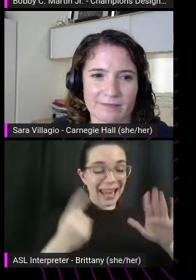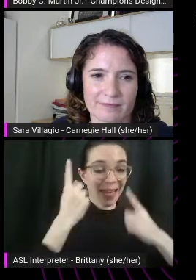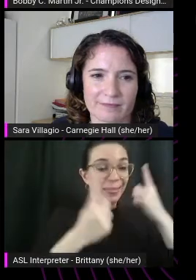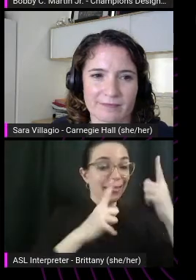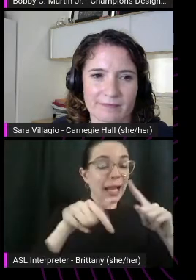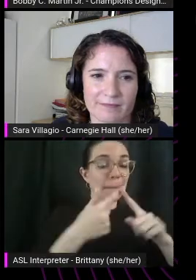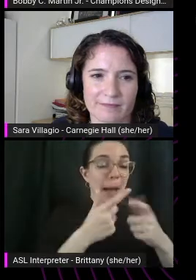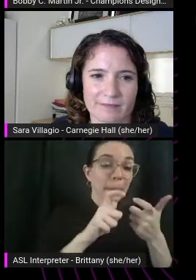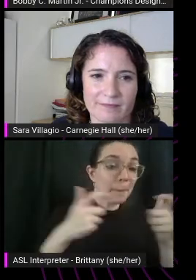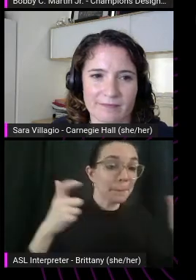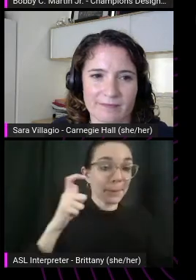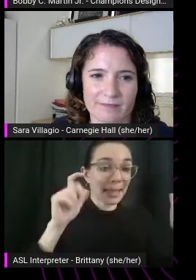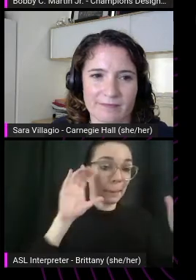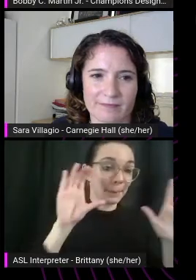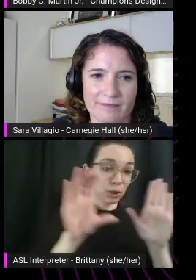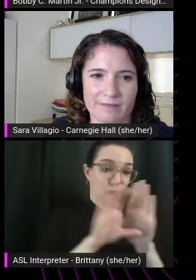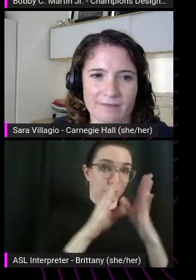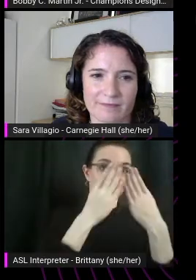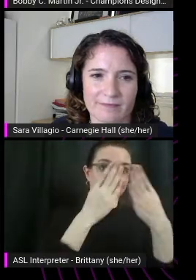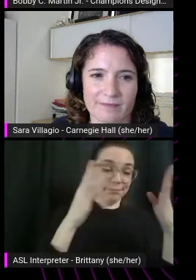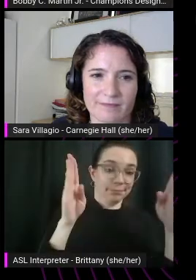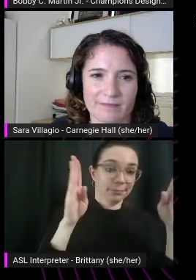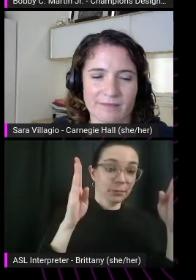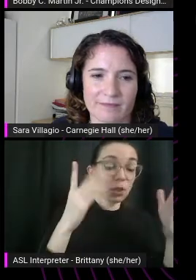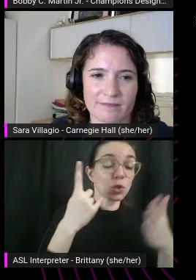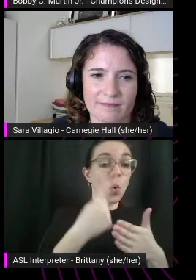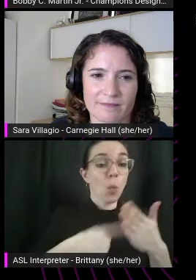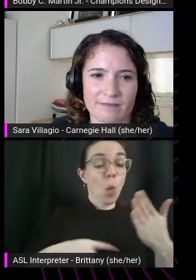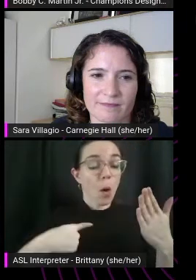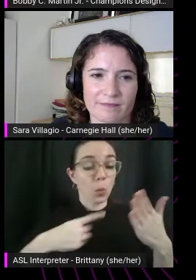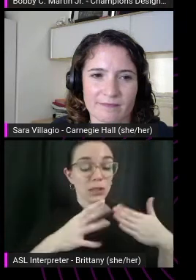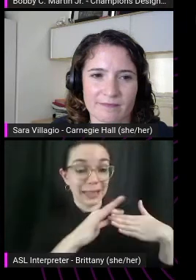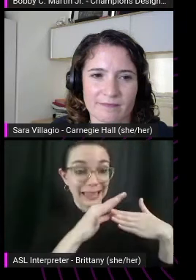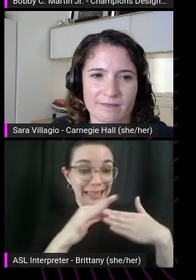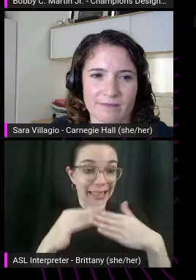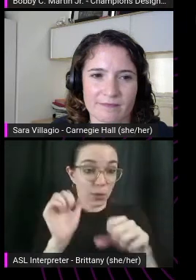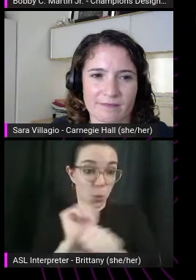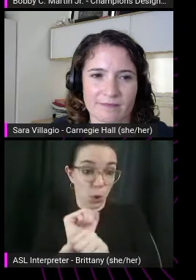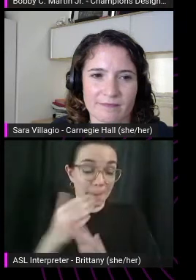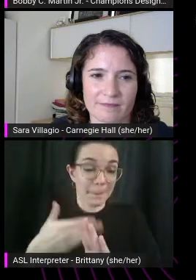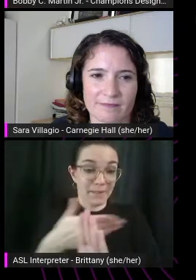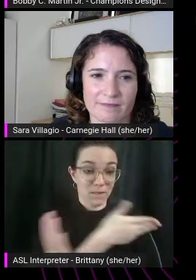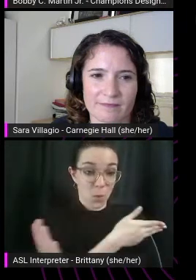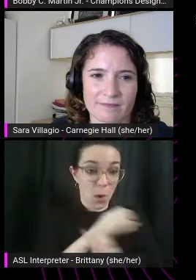So what was driving the work before the pandemic and does that change